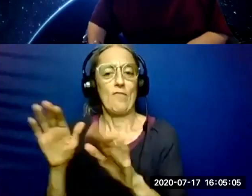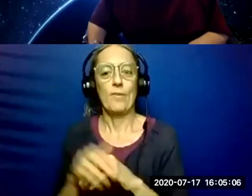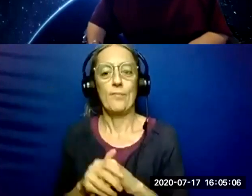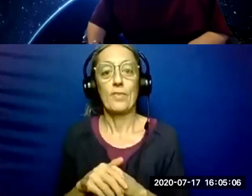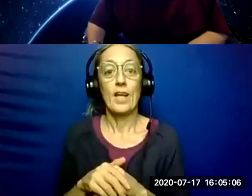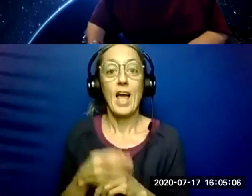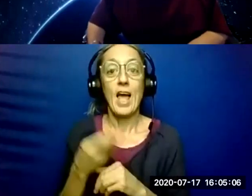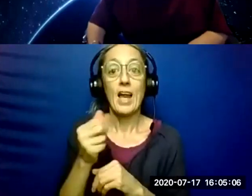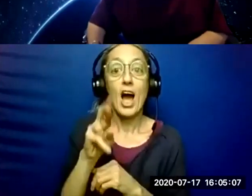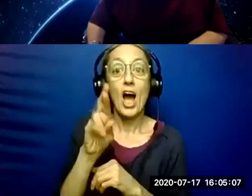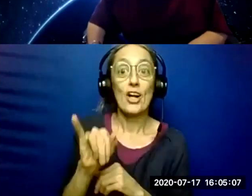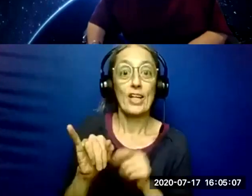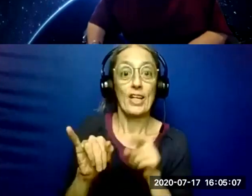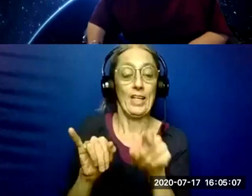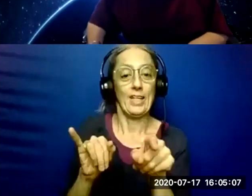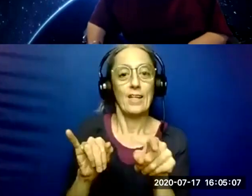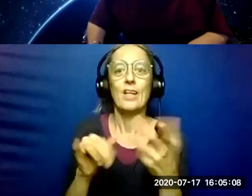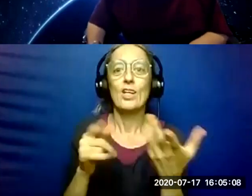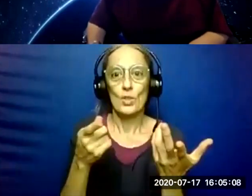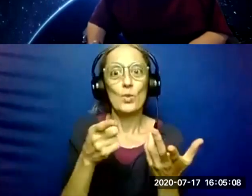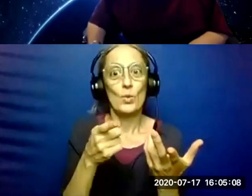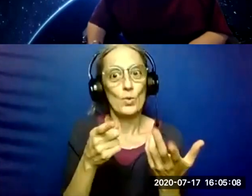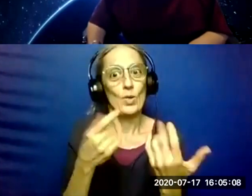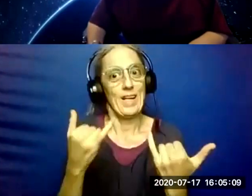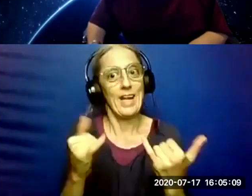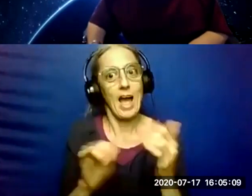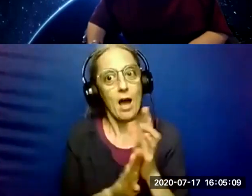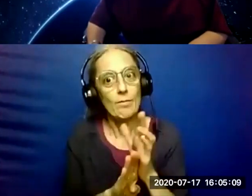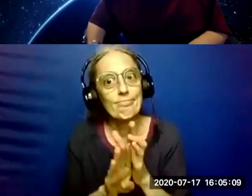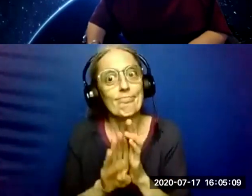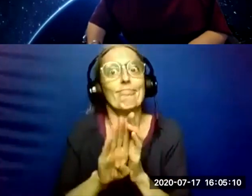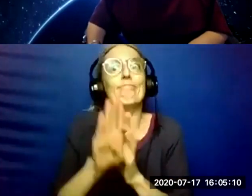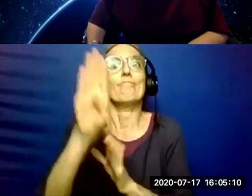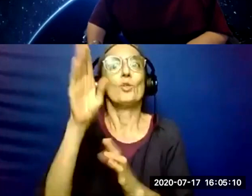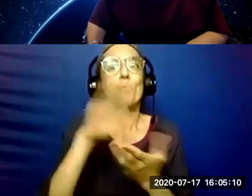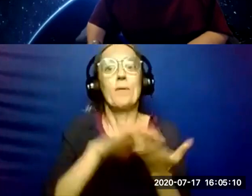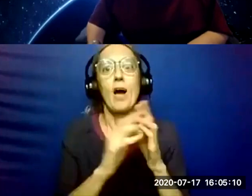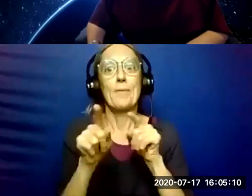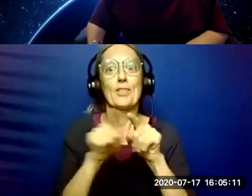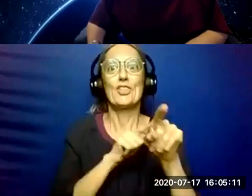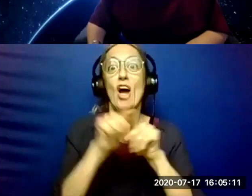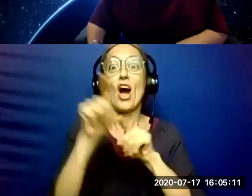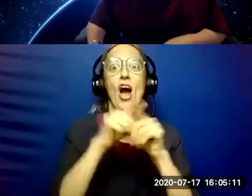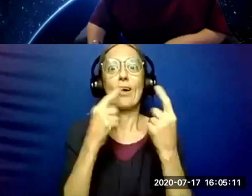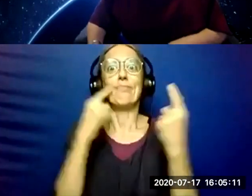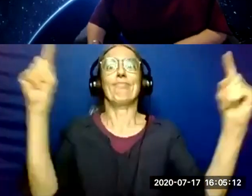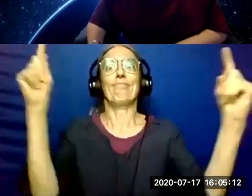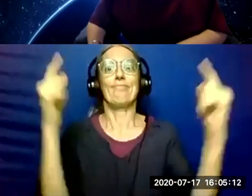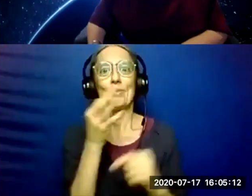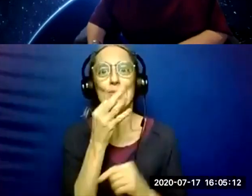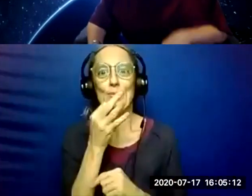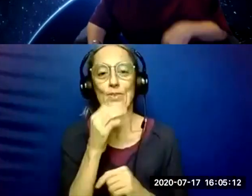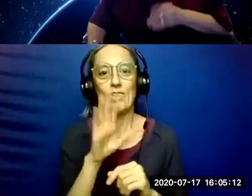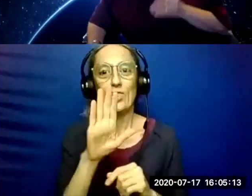You are so great with your words. And when you asked me to be--